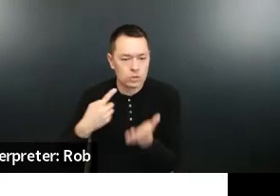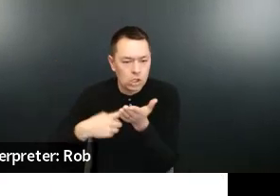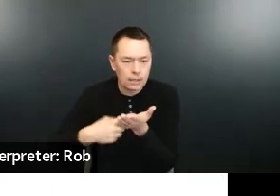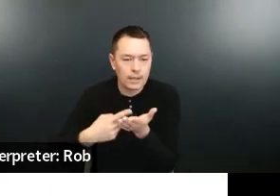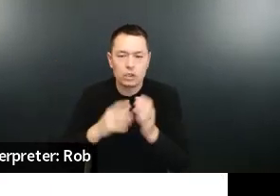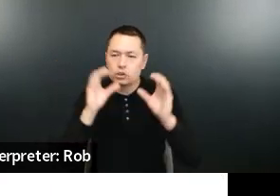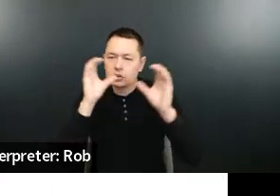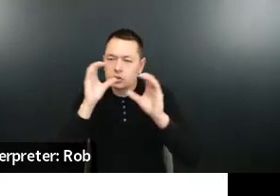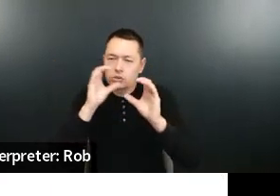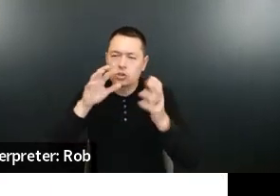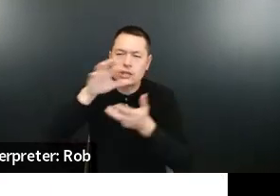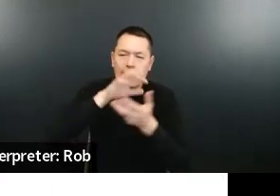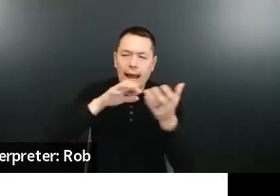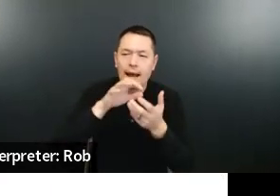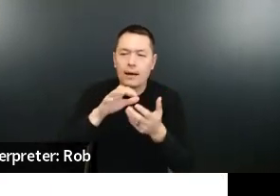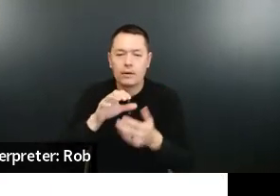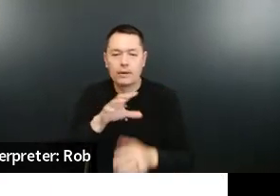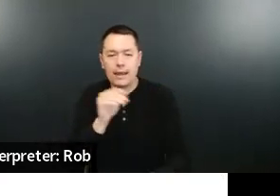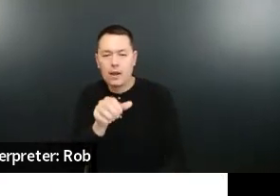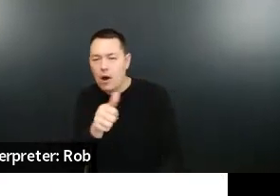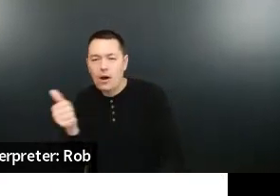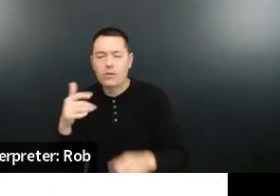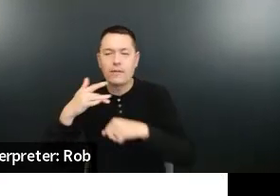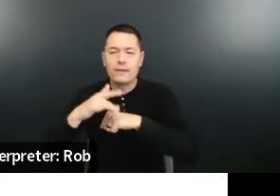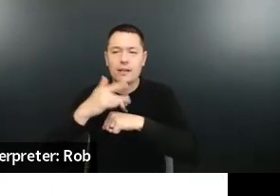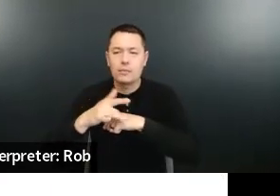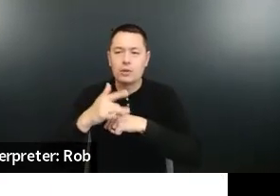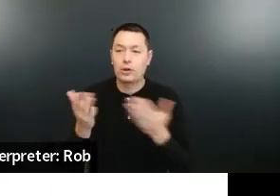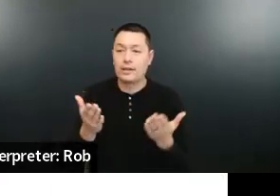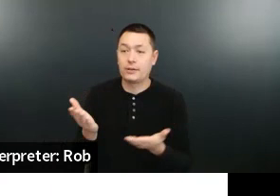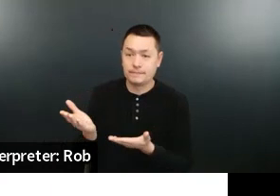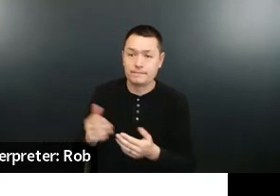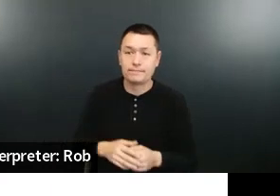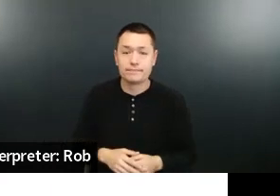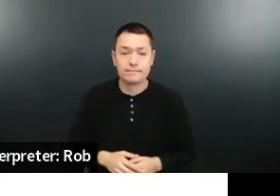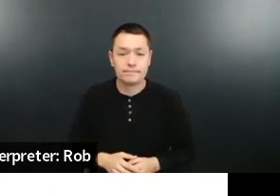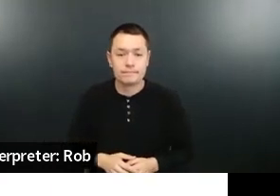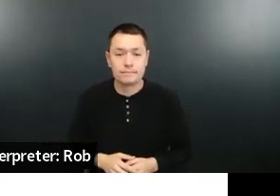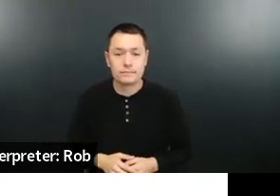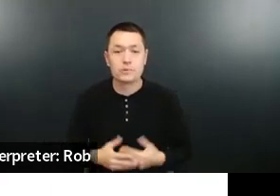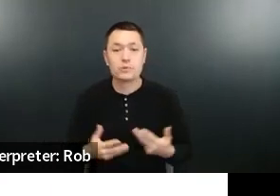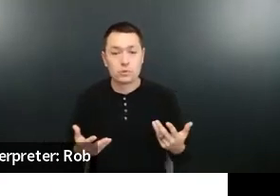dashboard publicly available dashboards are here And so we click here.